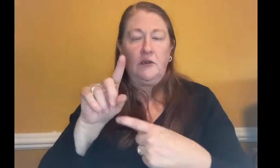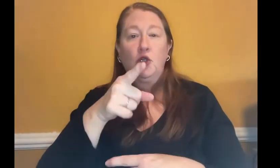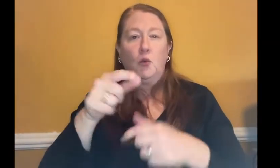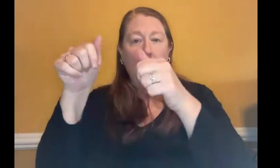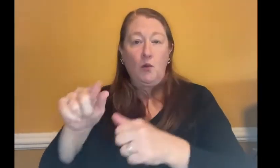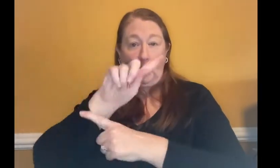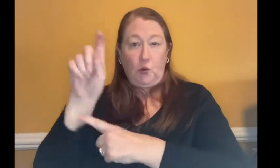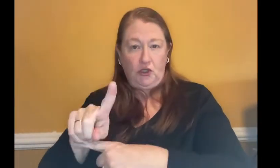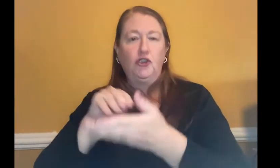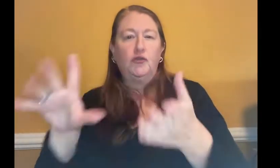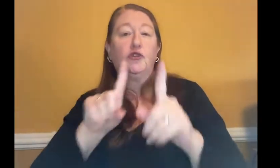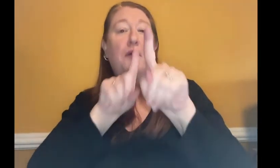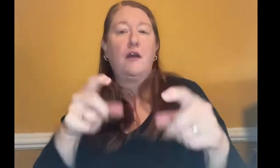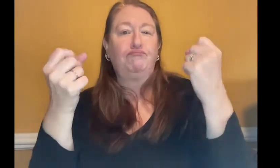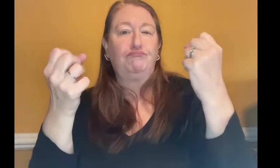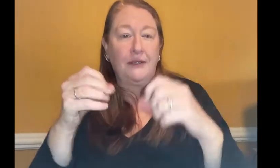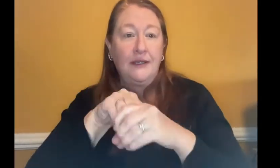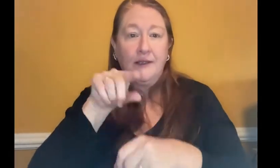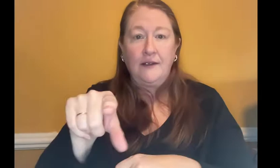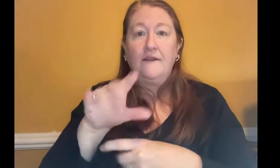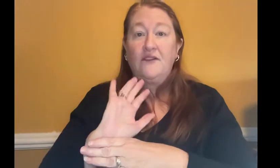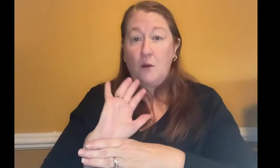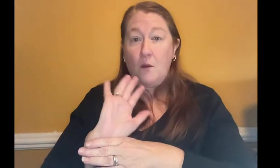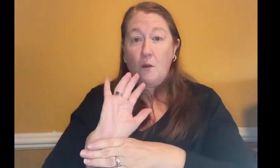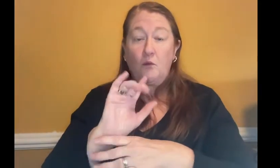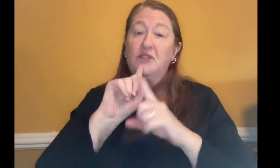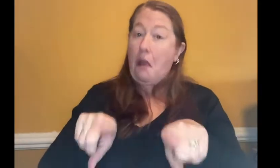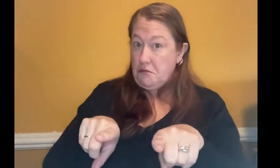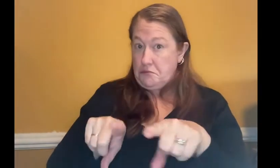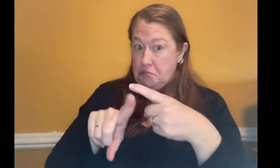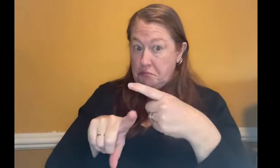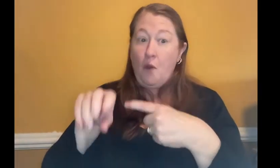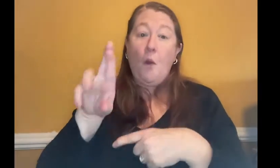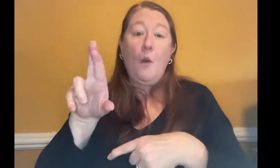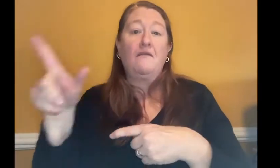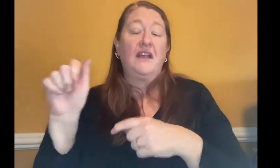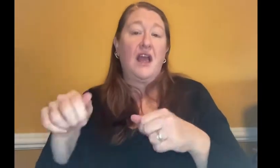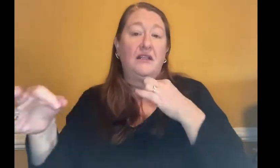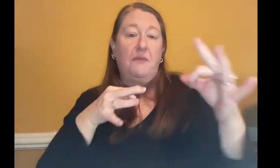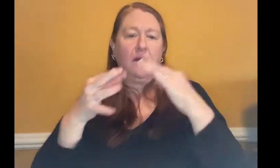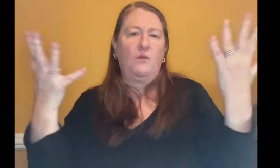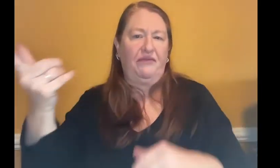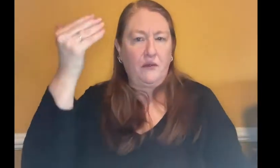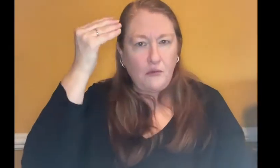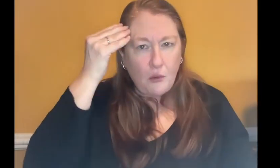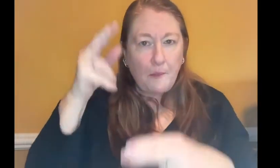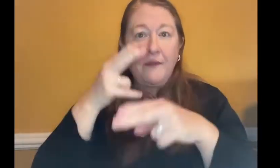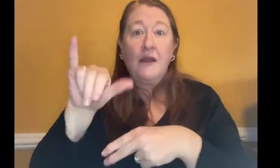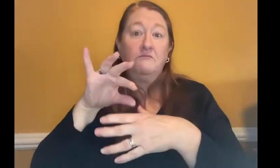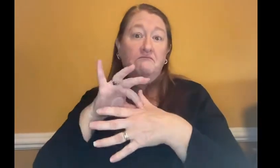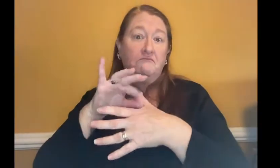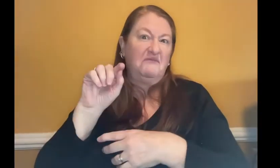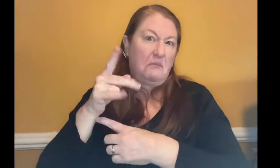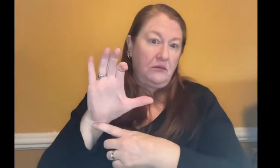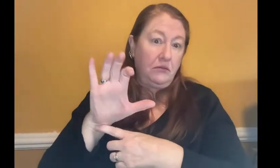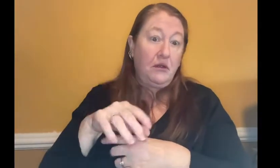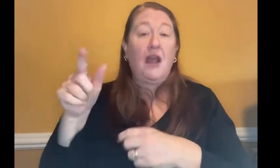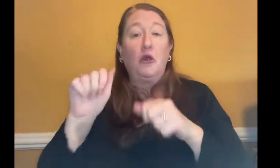Record a response to a question. Explain what they know about a topic.